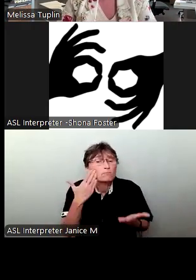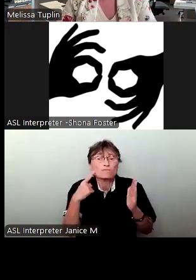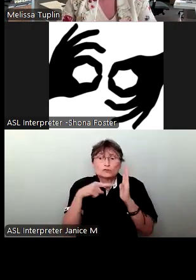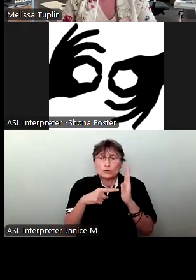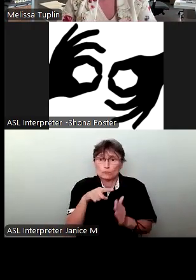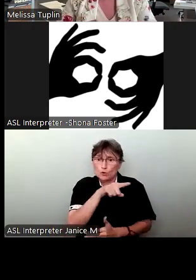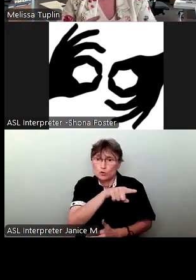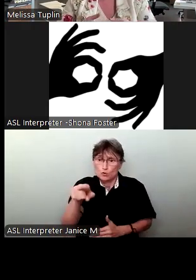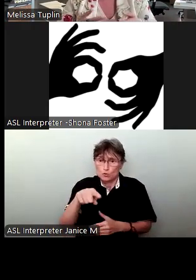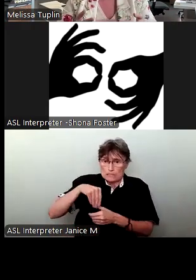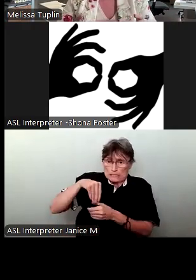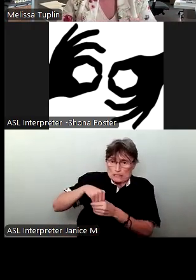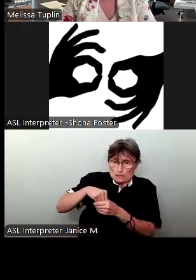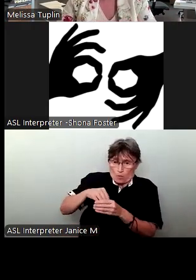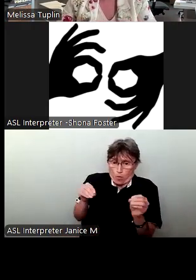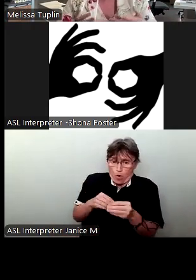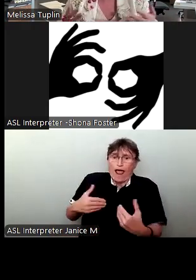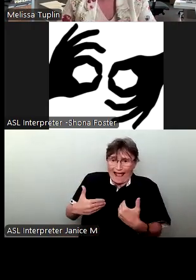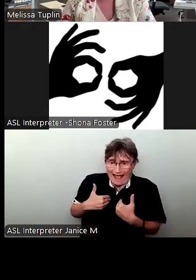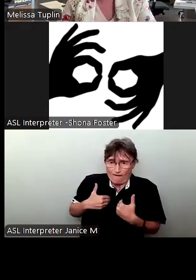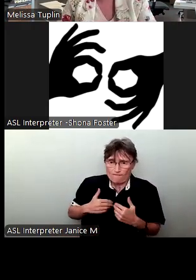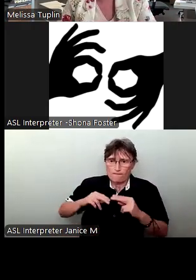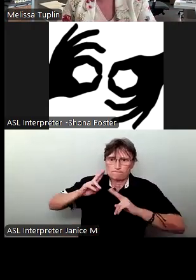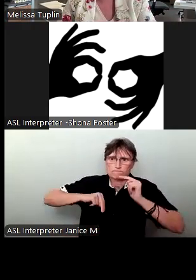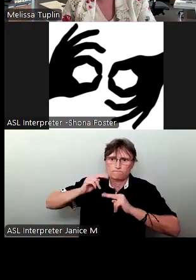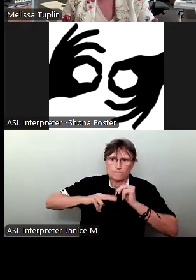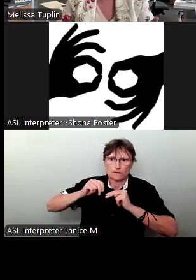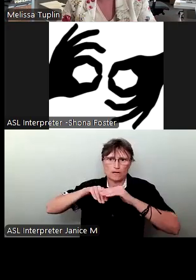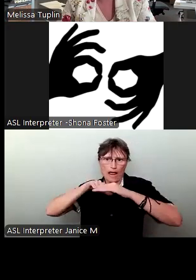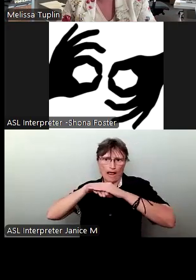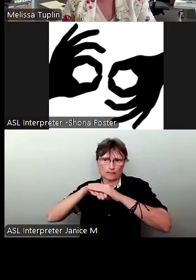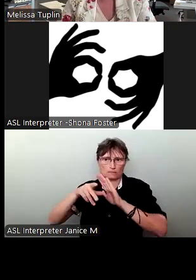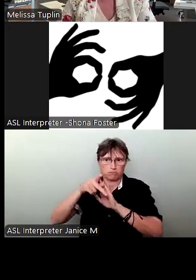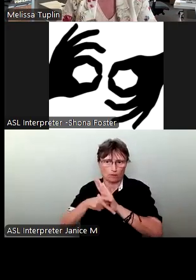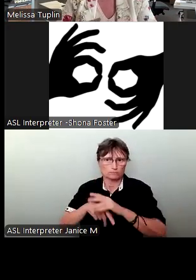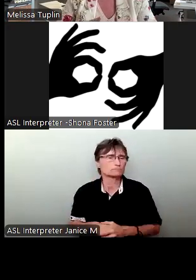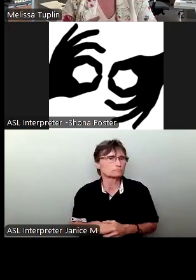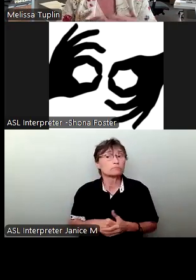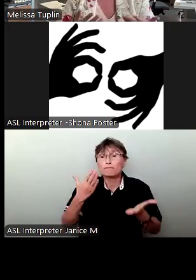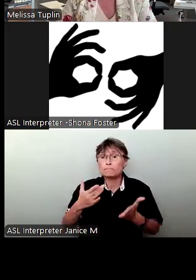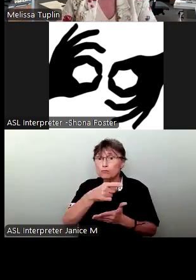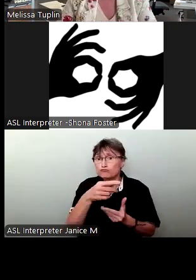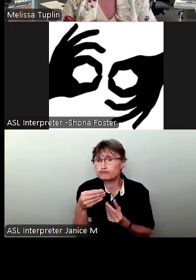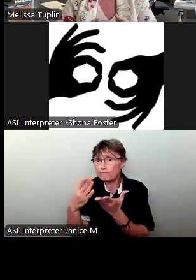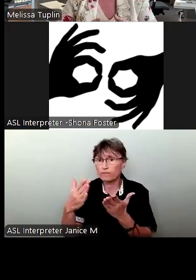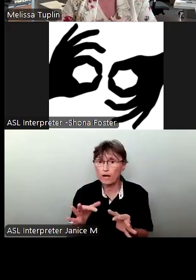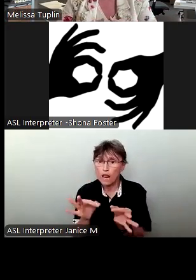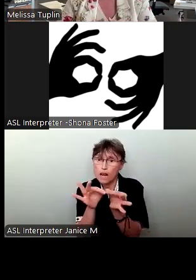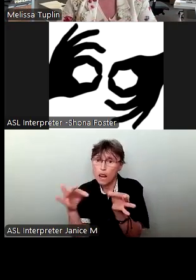policy. Maybe you provide language interpretation at your events. Maybe you've realized that there